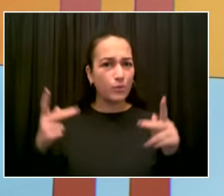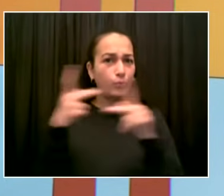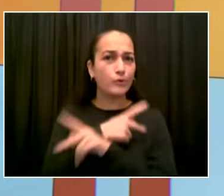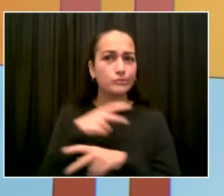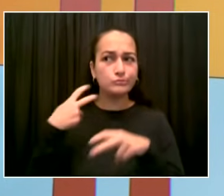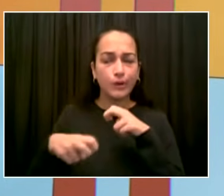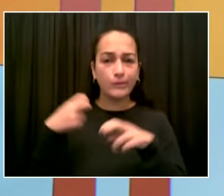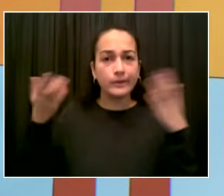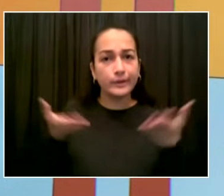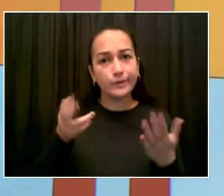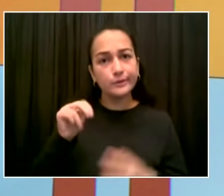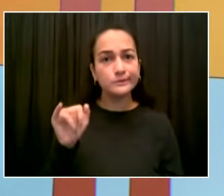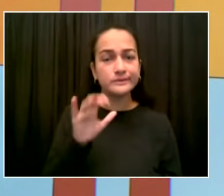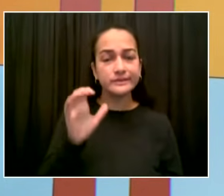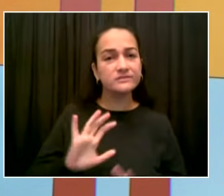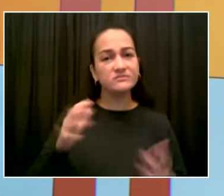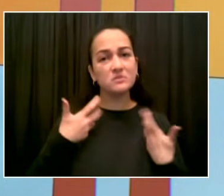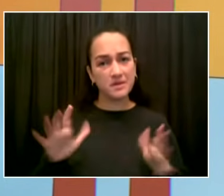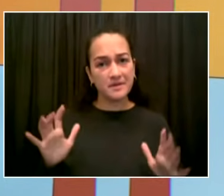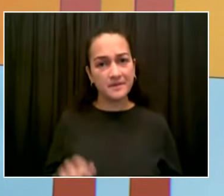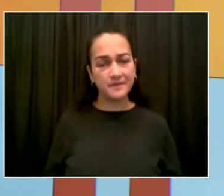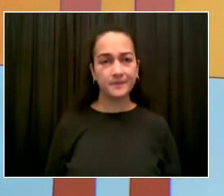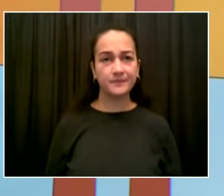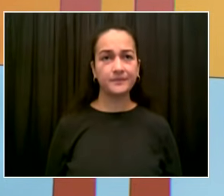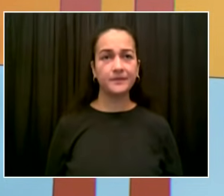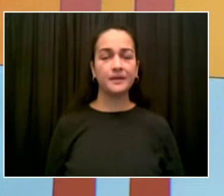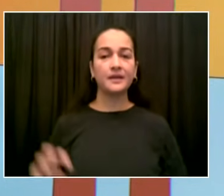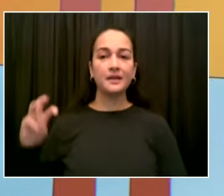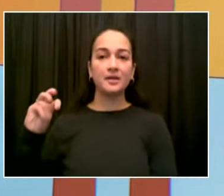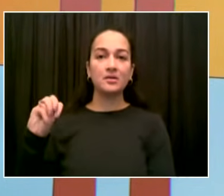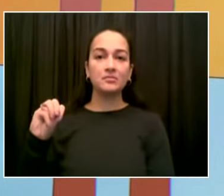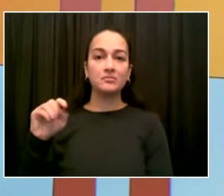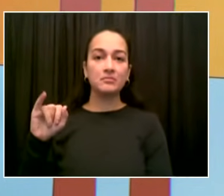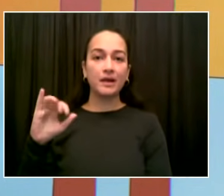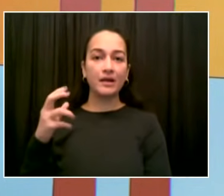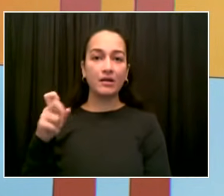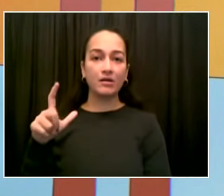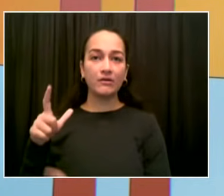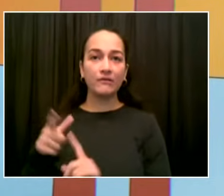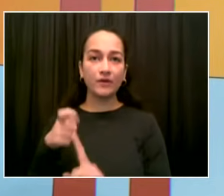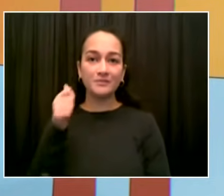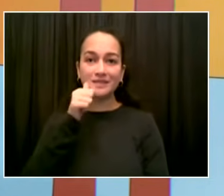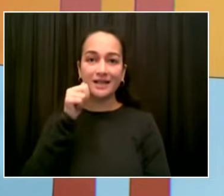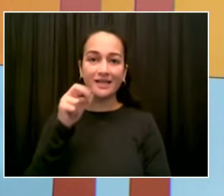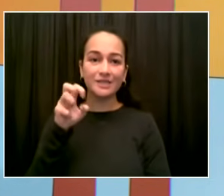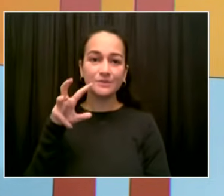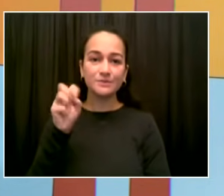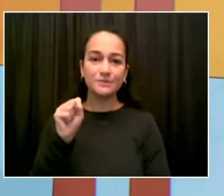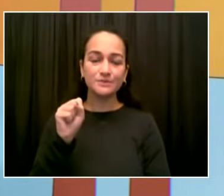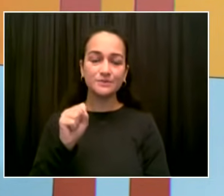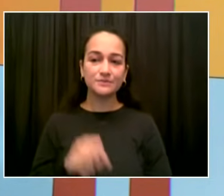THANK YOU SO MUCH, RICHARD. THE NEXT IS■ç MICHAEL GARLAND FROM THE DAILY NEWS.